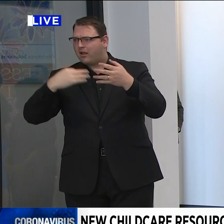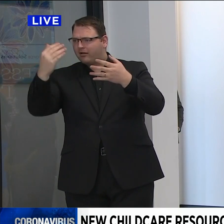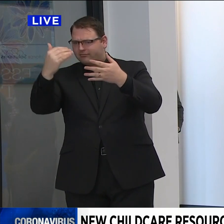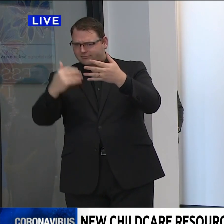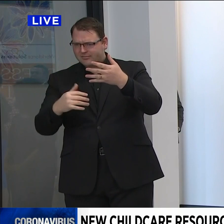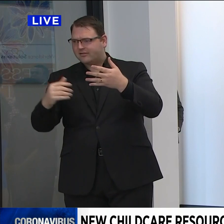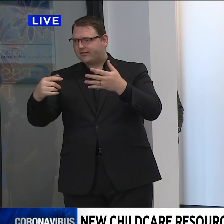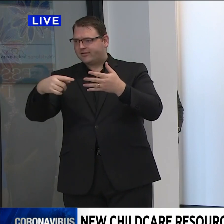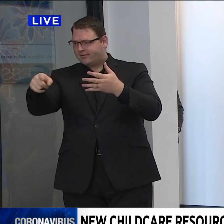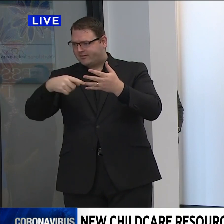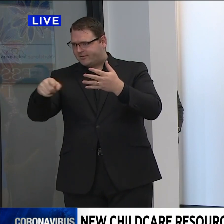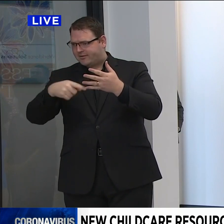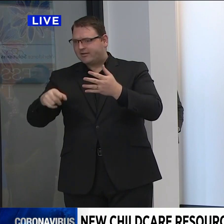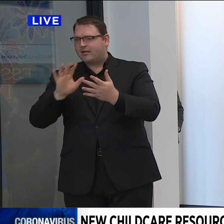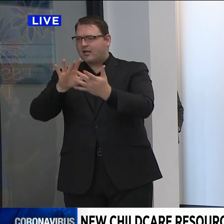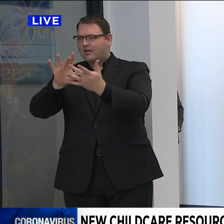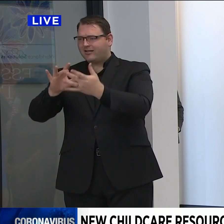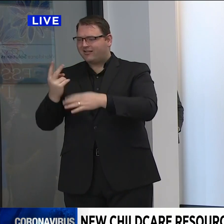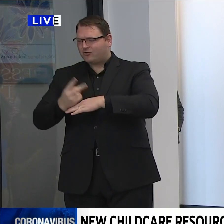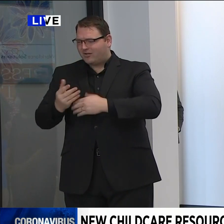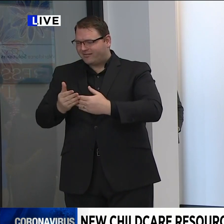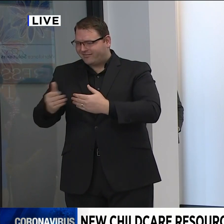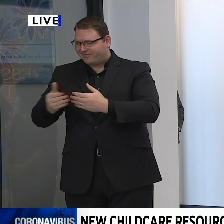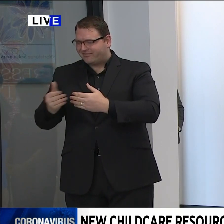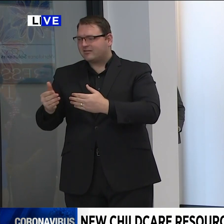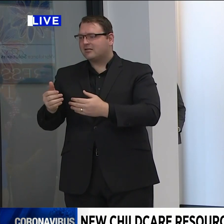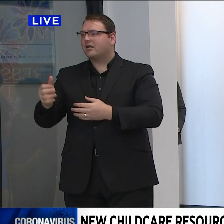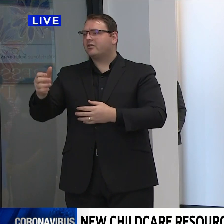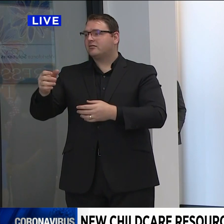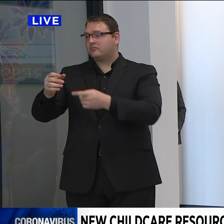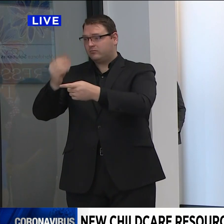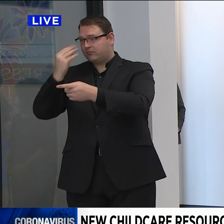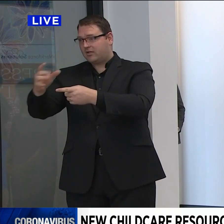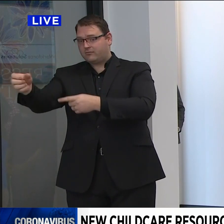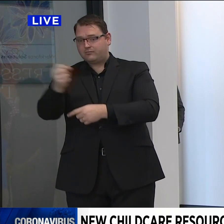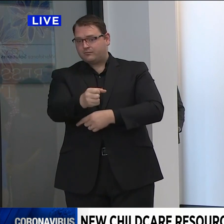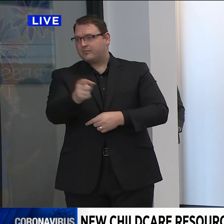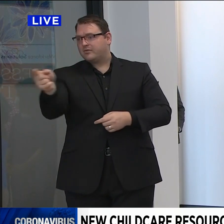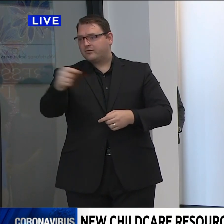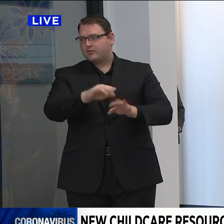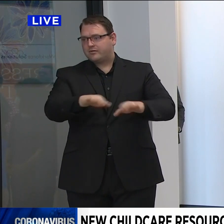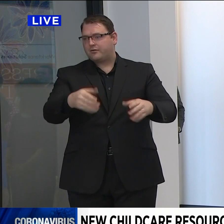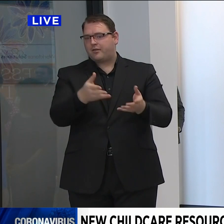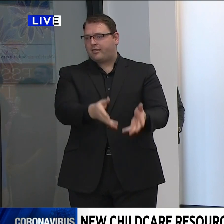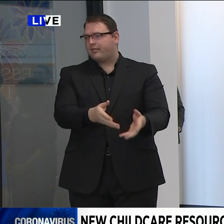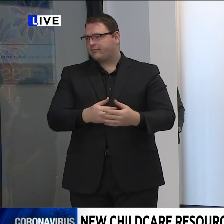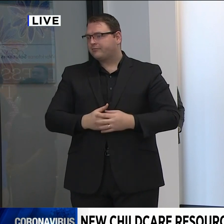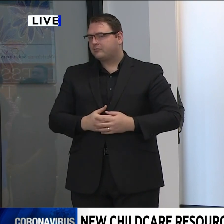collaborative for children will contact applicants within contact applicants within 2 business days to help find 2 business days to help find them a quality licensed child